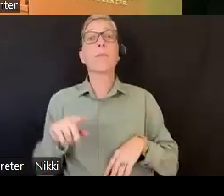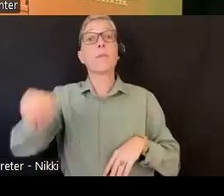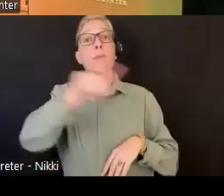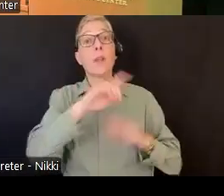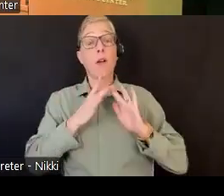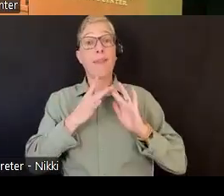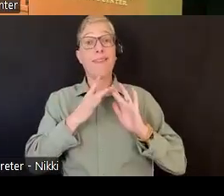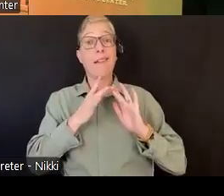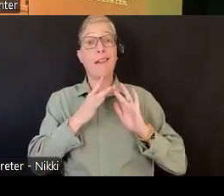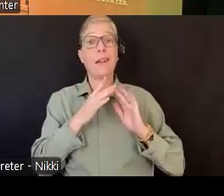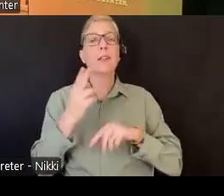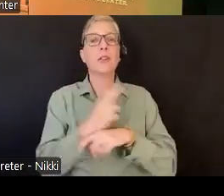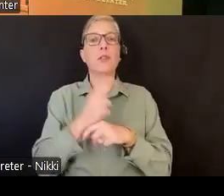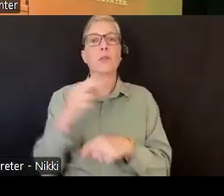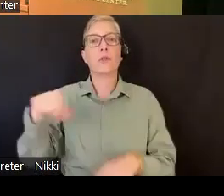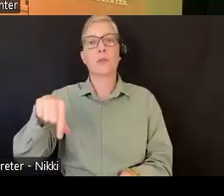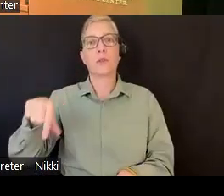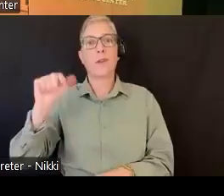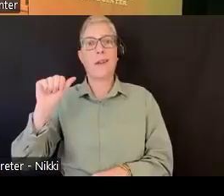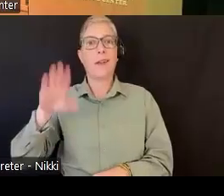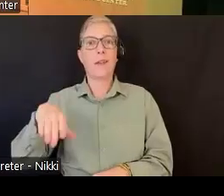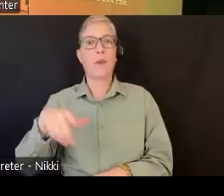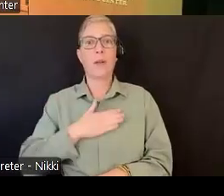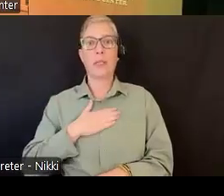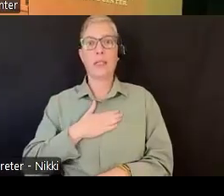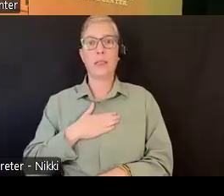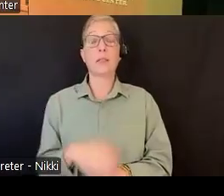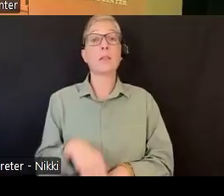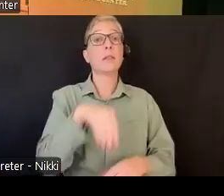function at any time during the talk. If you're here in person, we'd love to field your questions